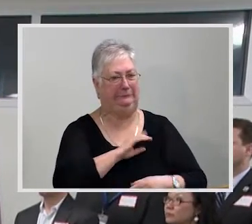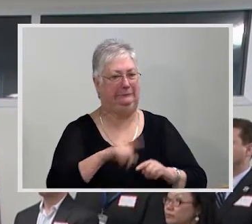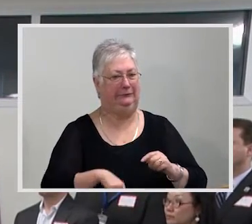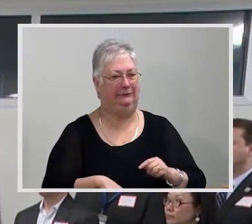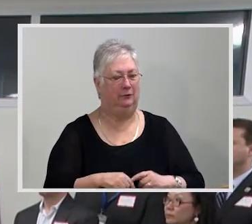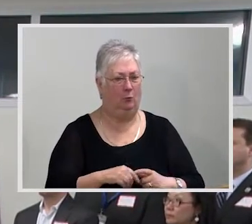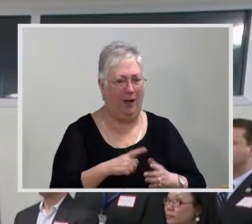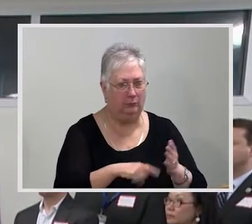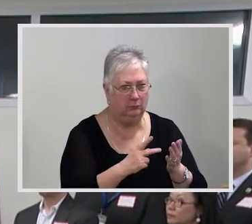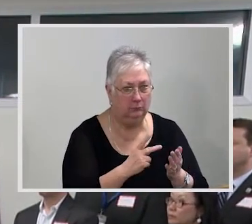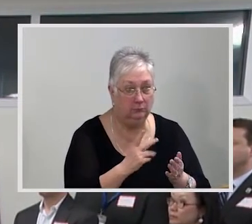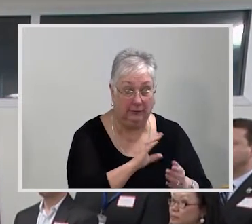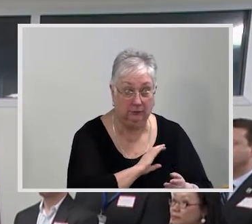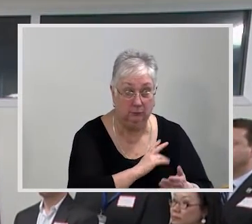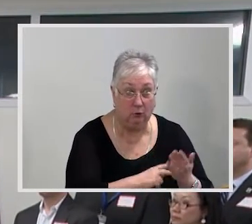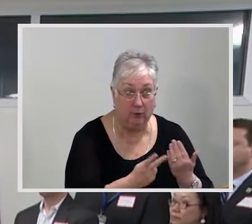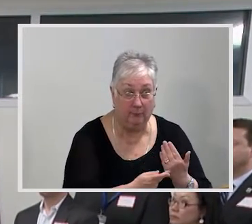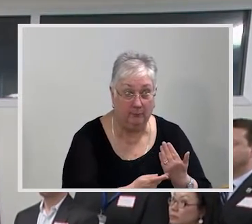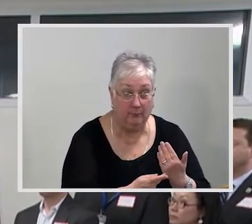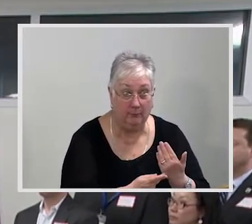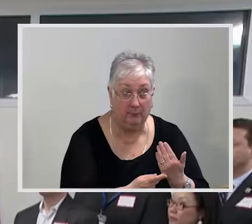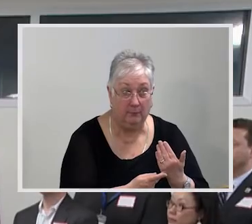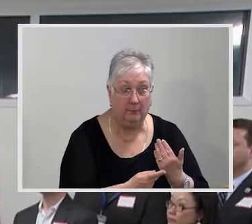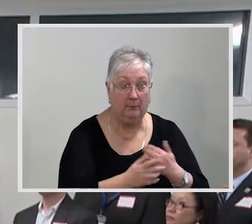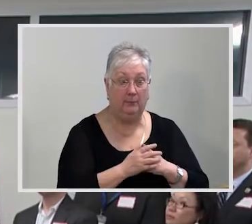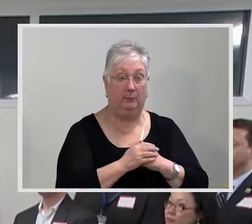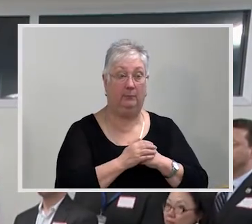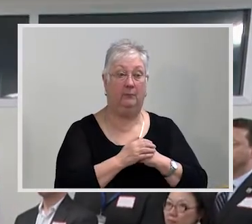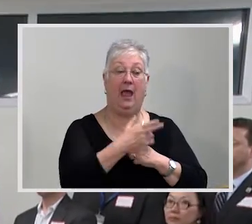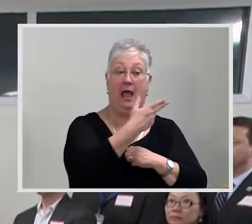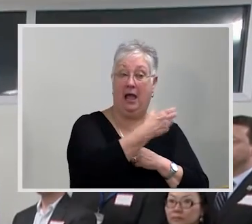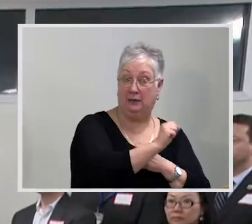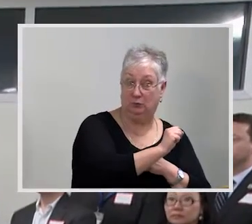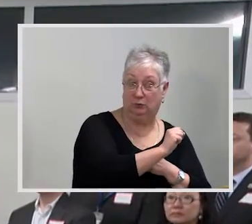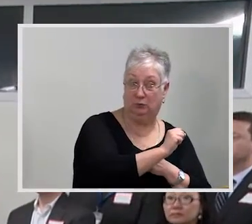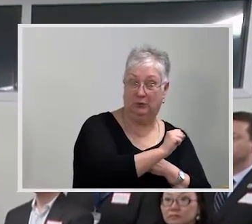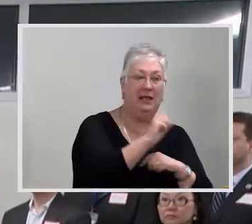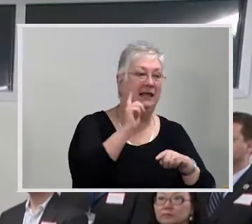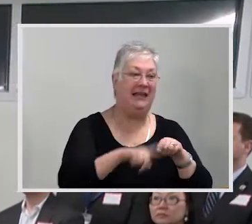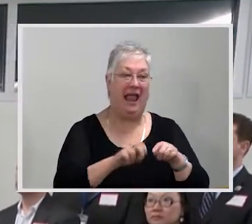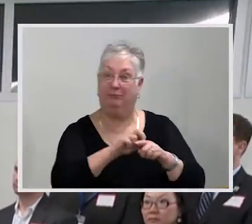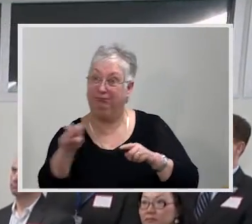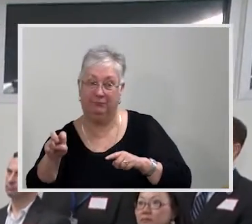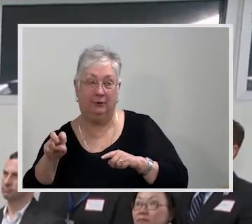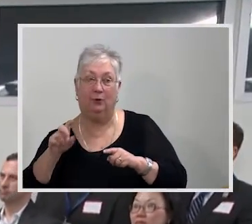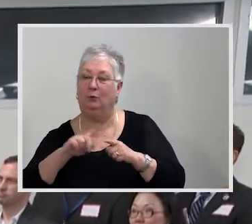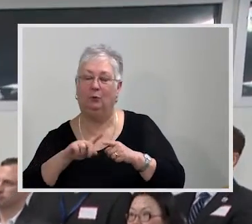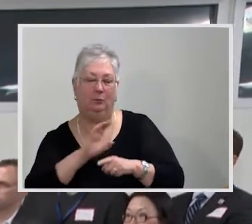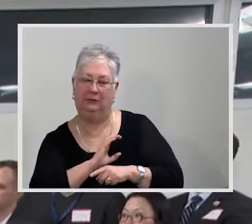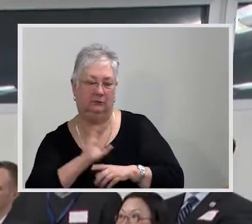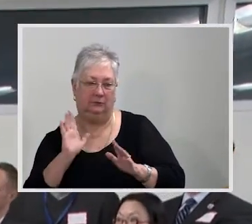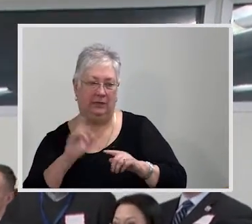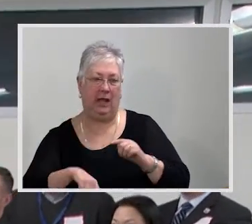SO WHAT WE SAID IS THAT WE WERE GOING TO EXTEND THE AGE UP TO SO IF YOU ARE UP TO 24 --